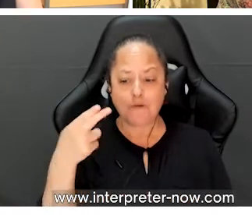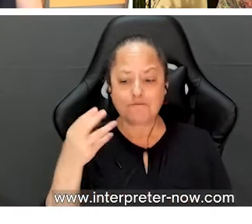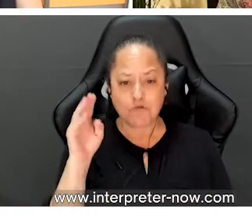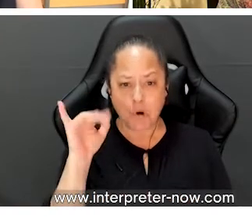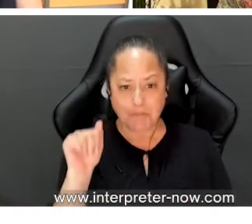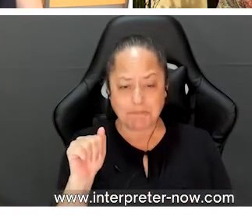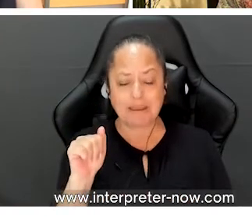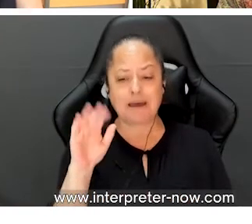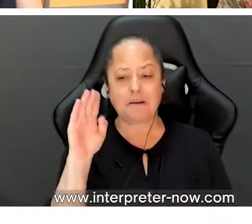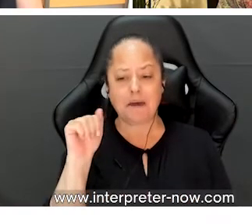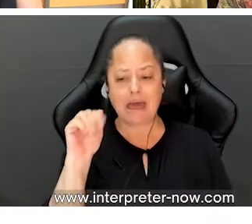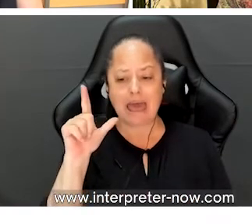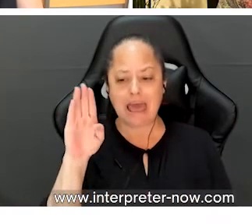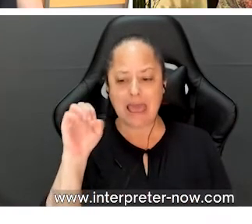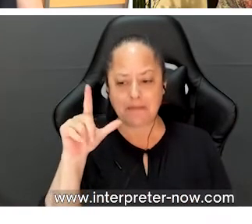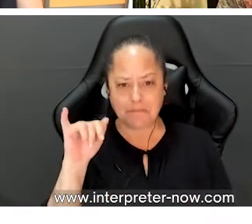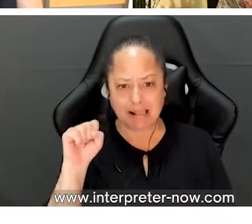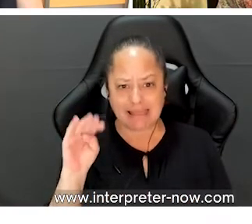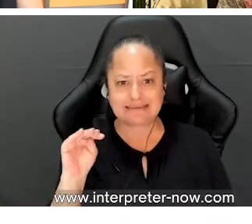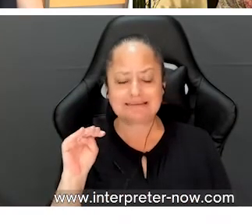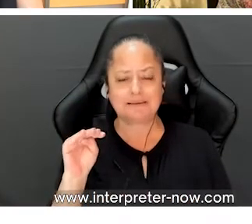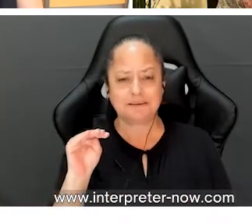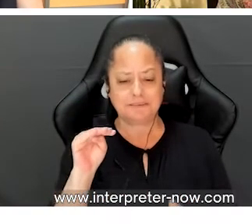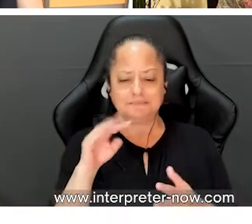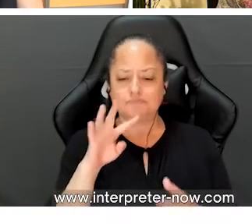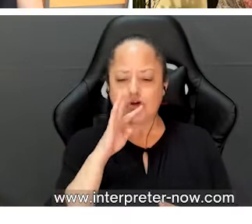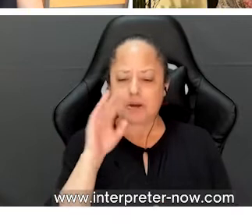if we can talk about ableism, if we can talk about ageism, if we can talk about all of